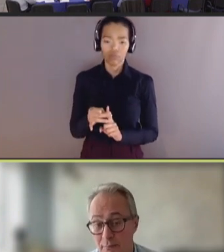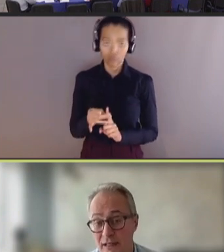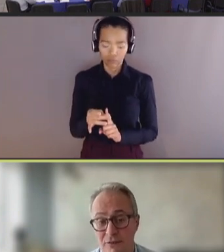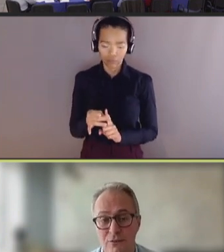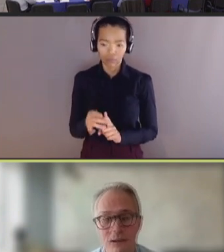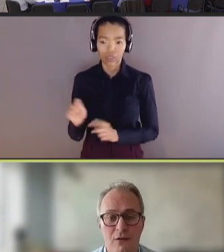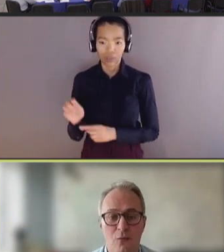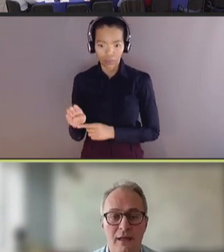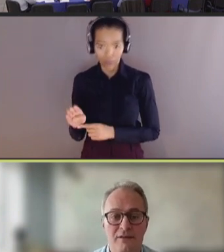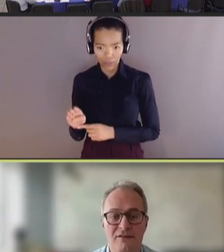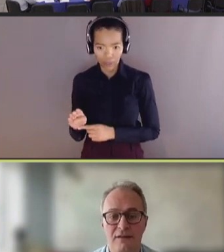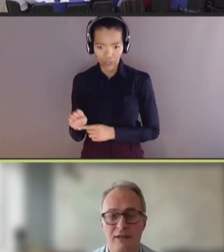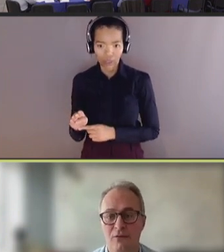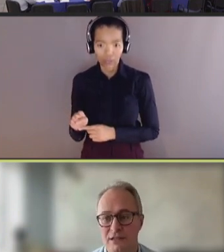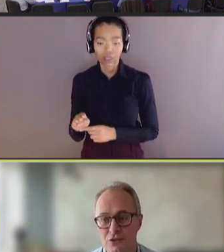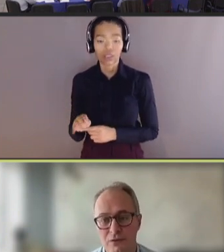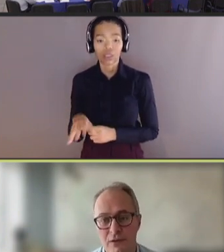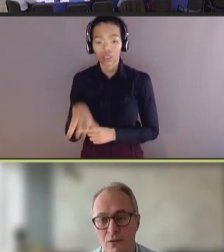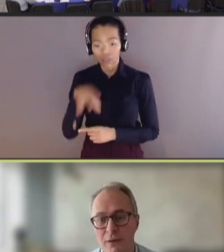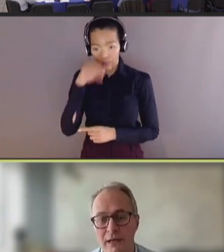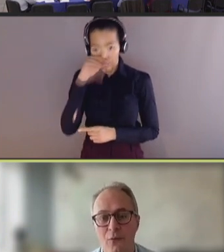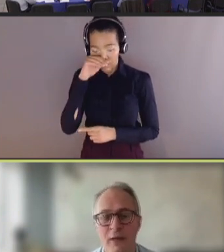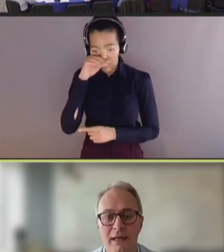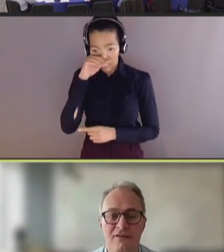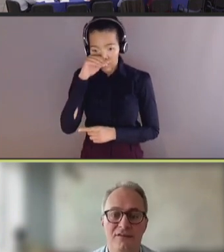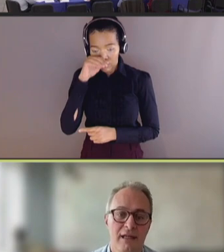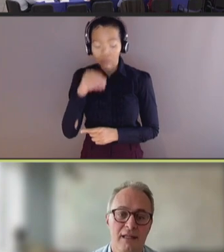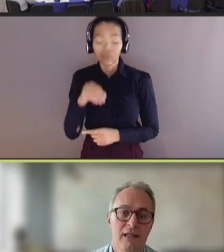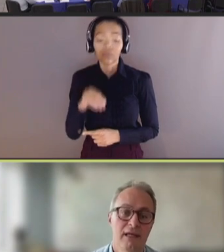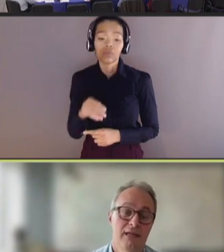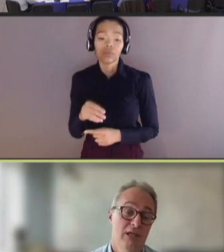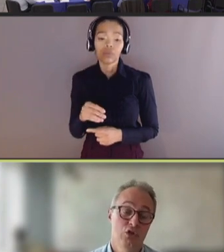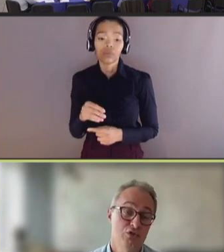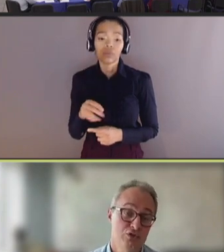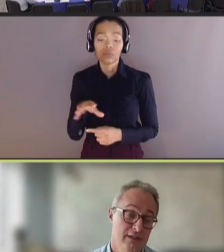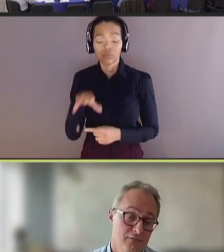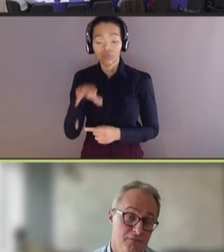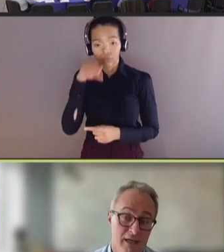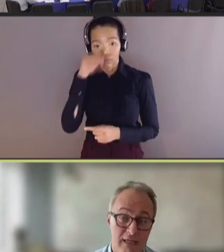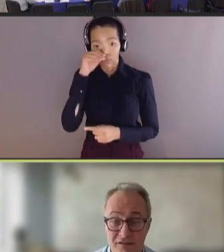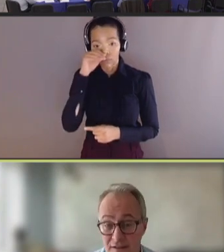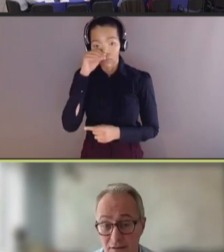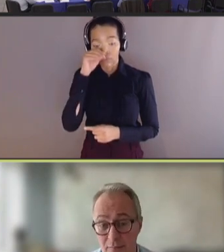mainly through the airways. They reach to the lower airways. Then they usually face at the